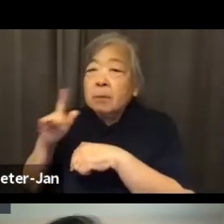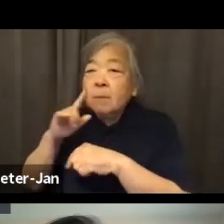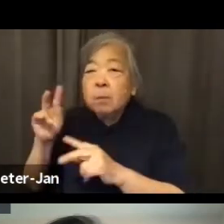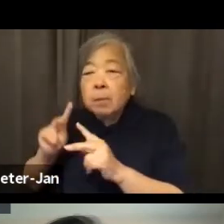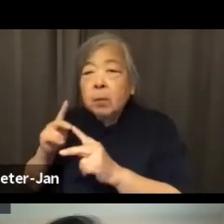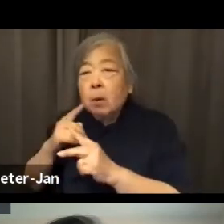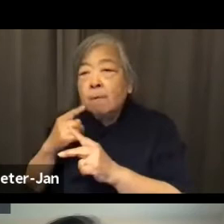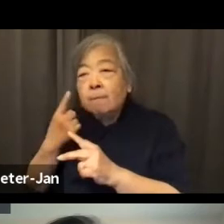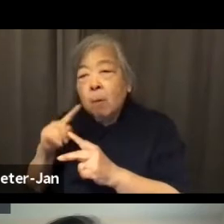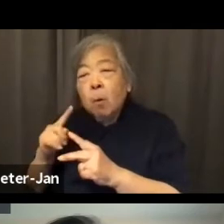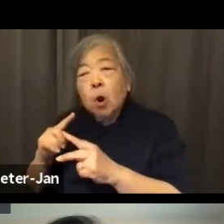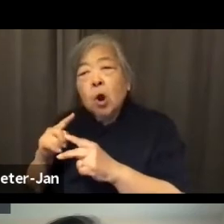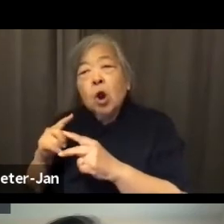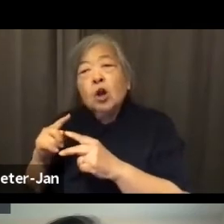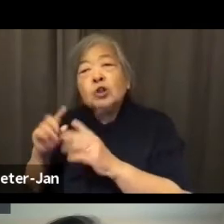optimization.